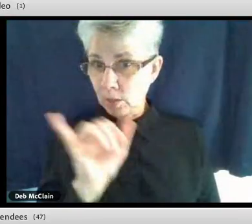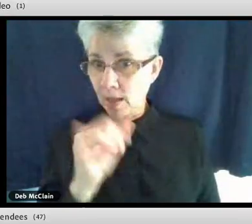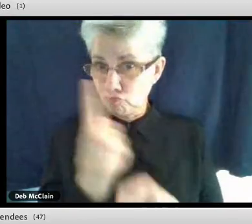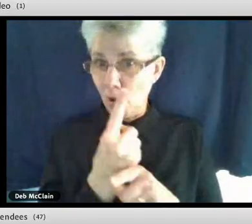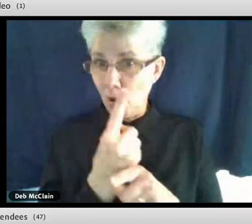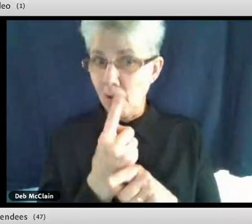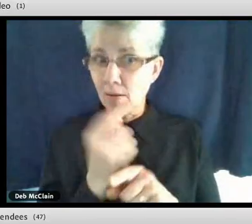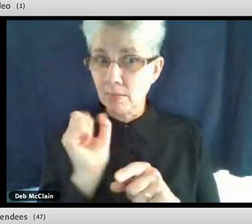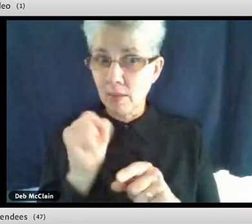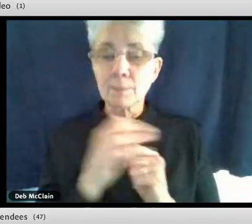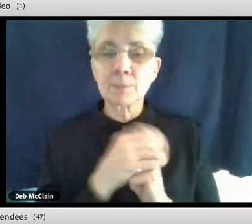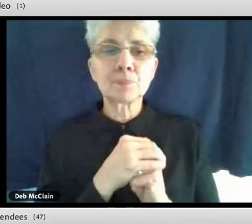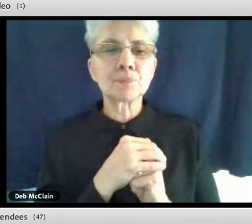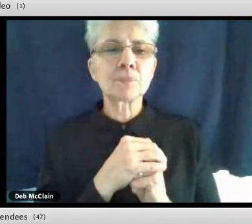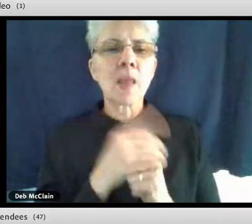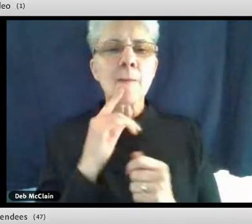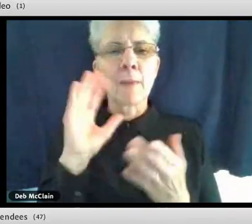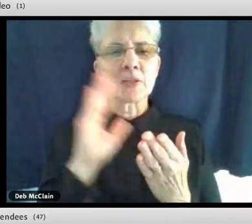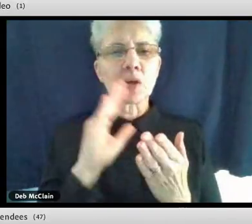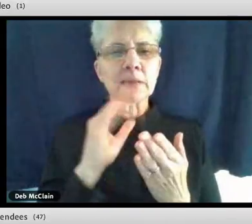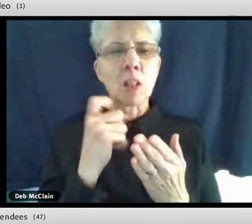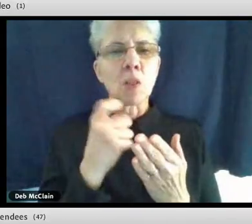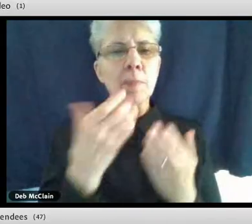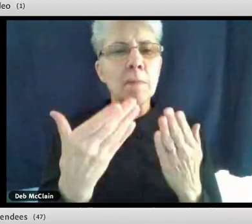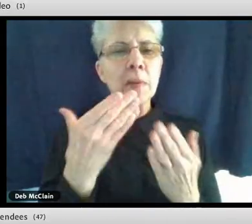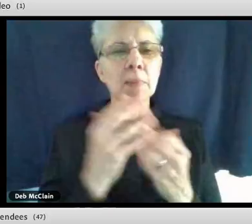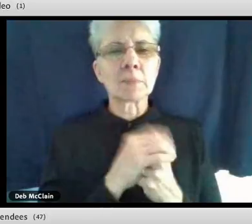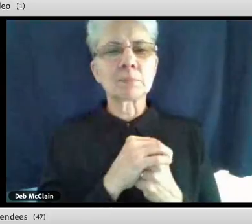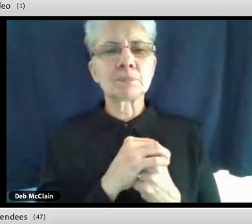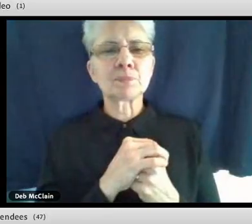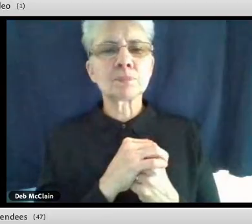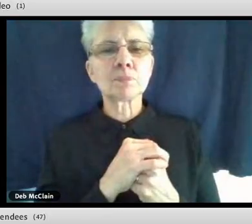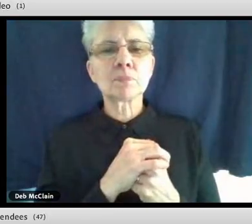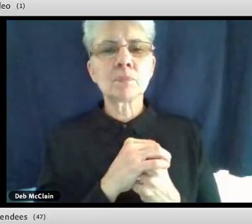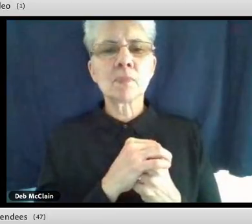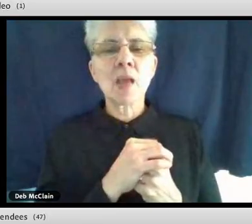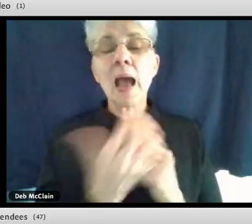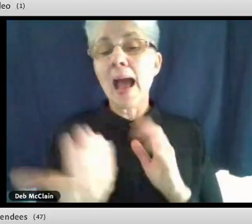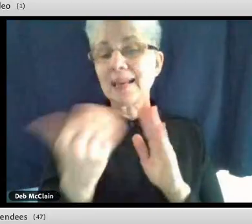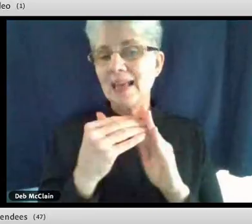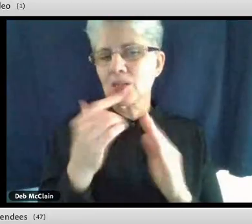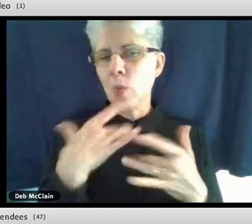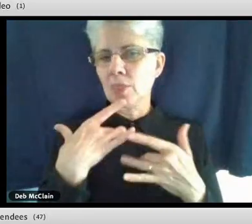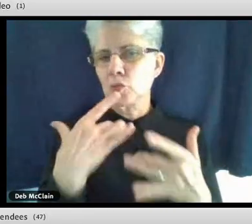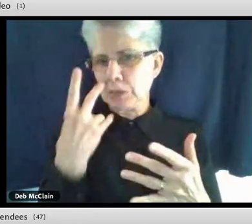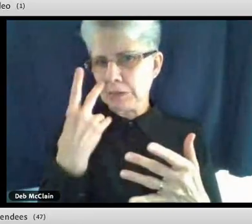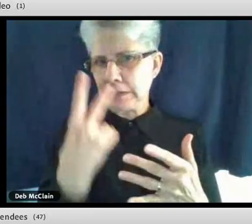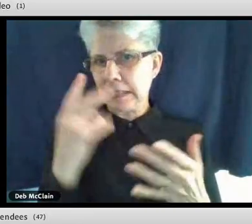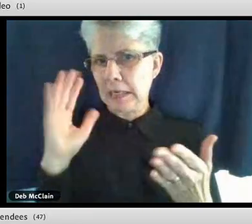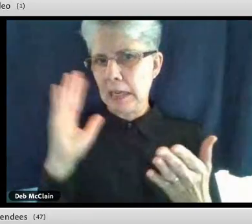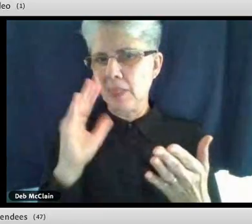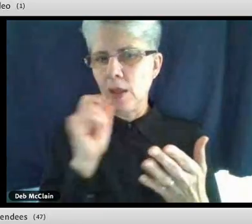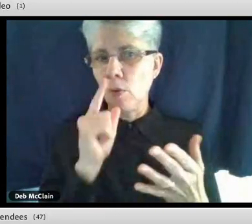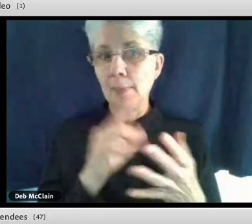So it looks like maybe it's gone down slightly, and that's, you know, again, one of the trends that they're seeing.